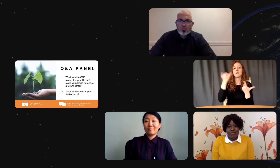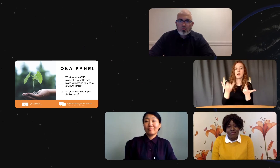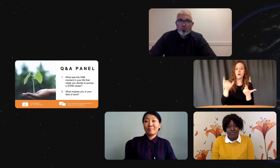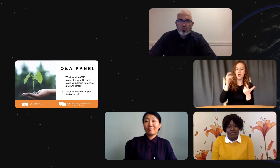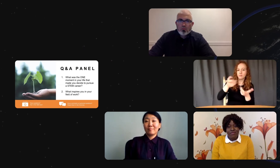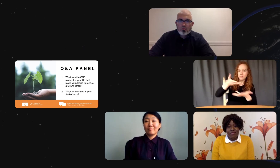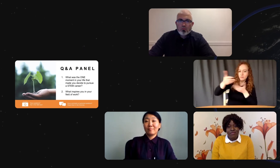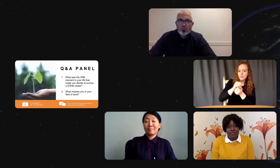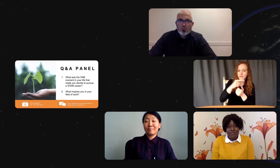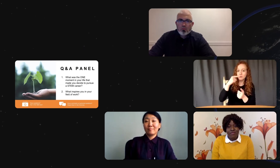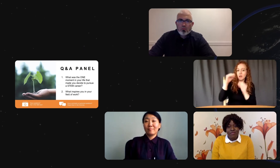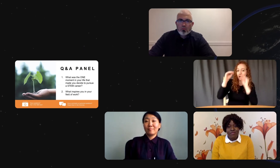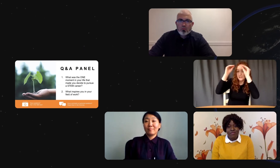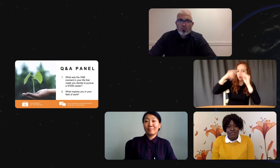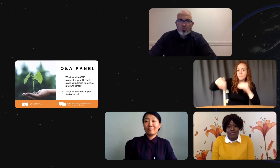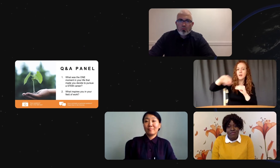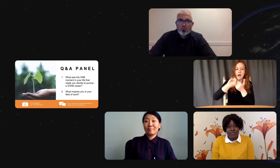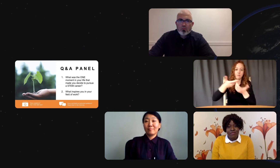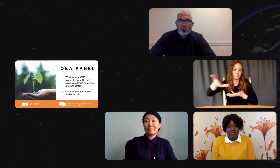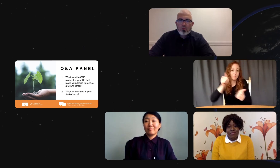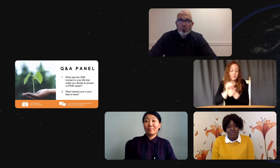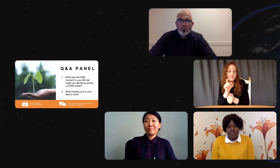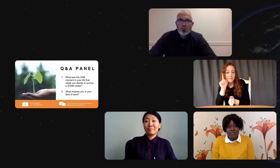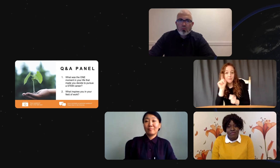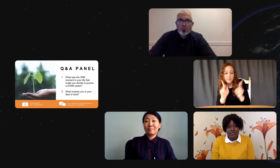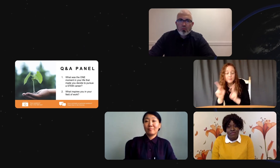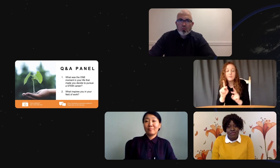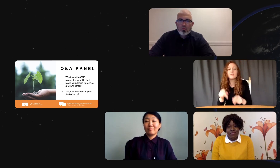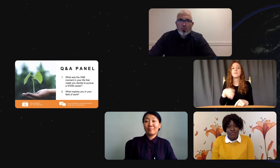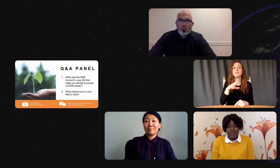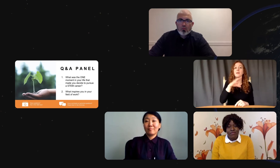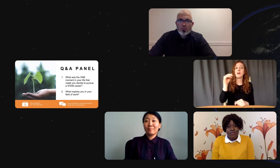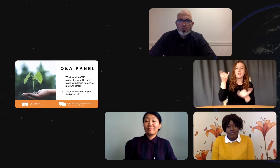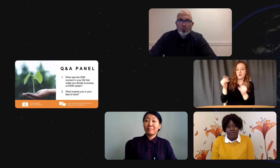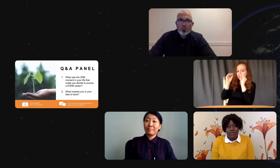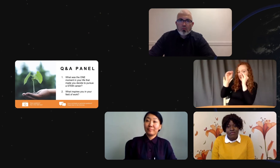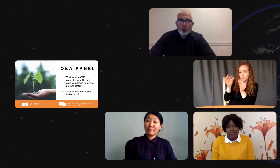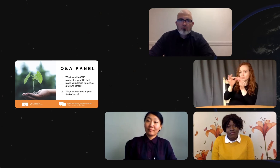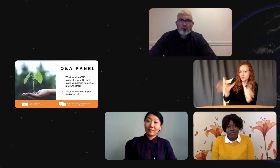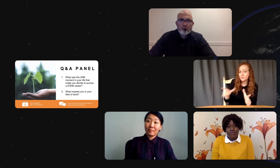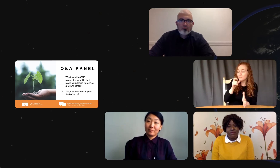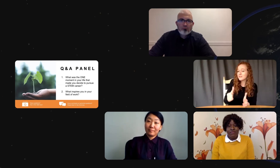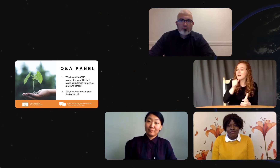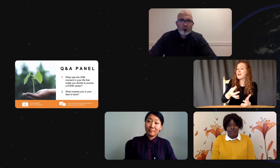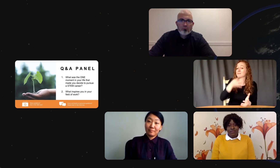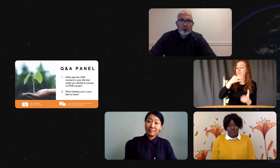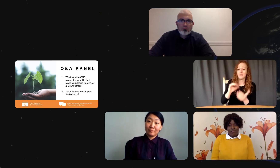But, I have to learn in my field, and how to collaborate with teachers, and working